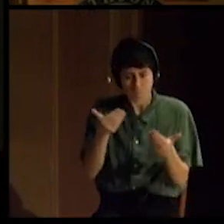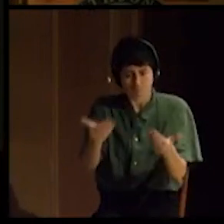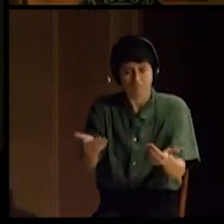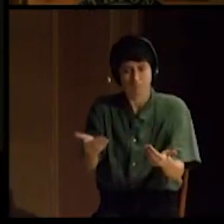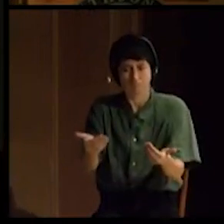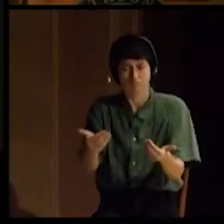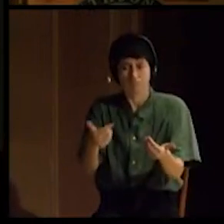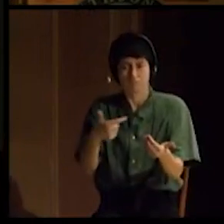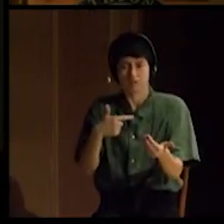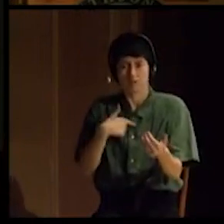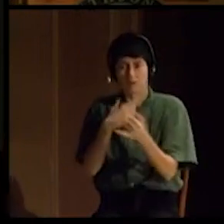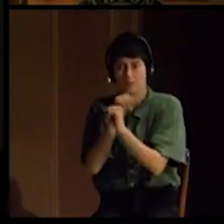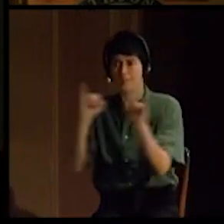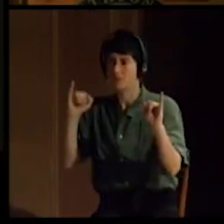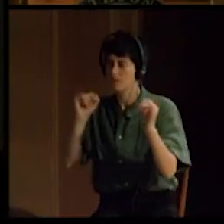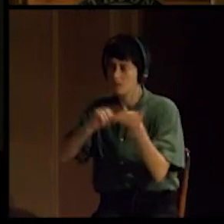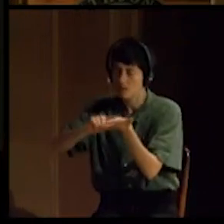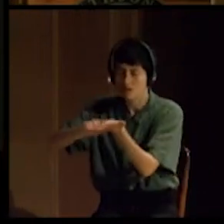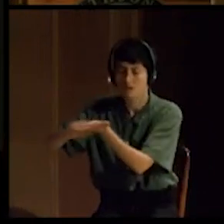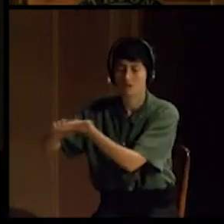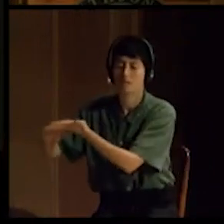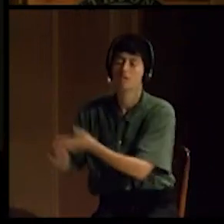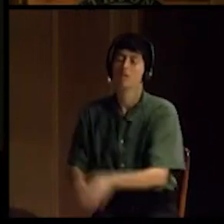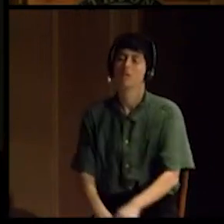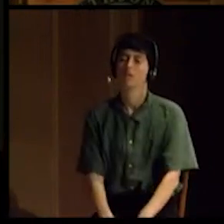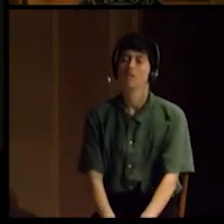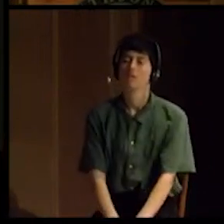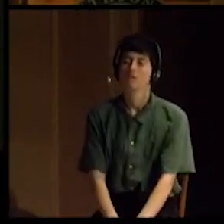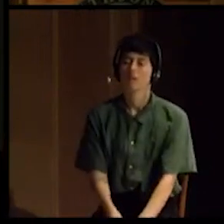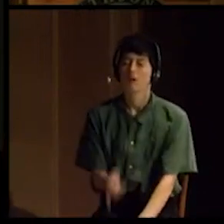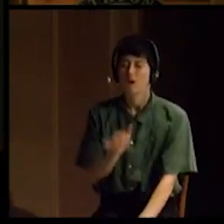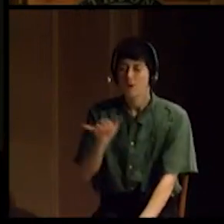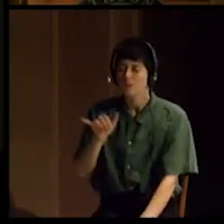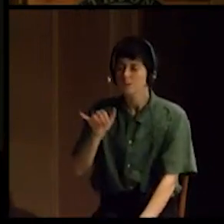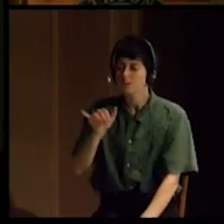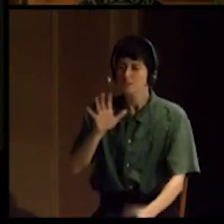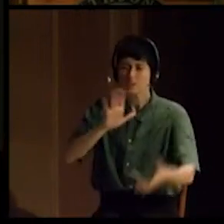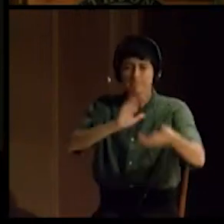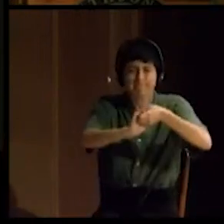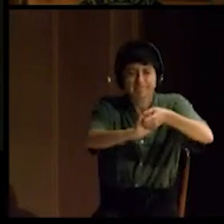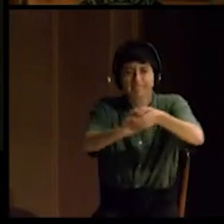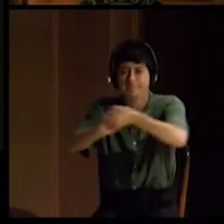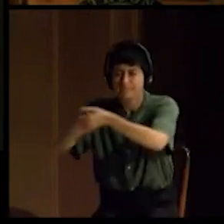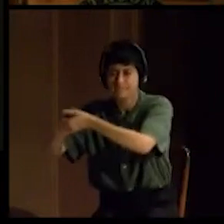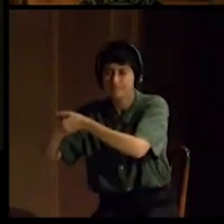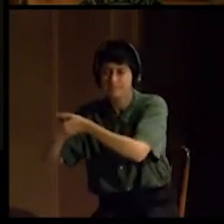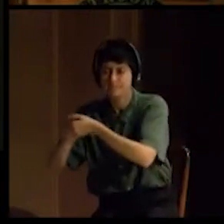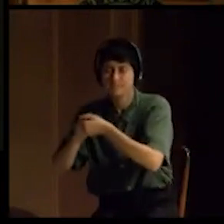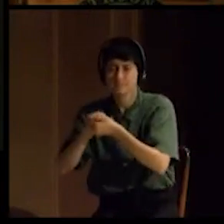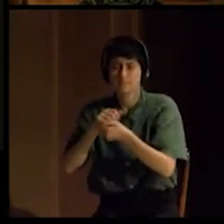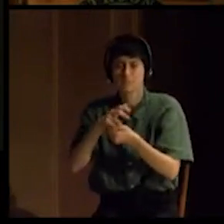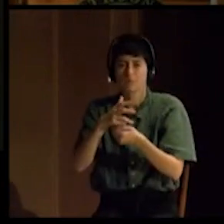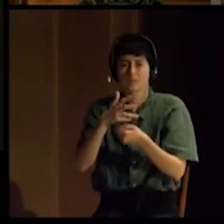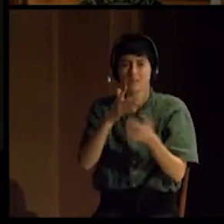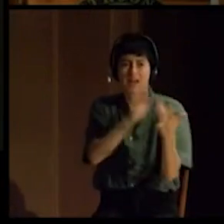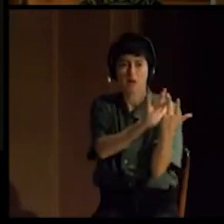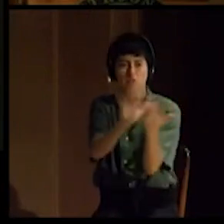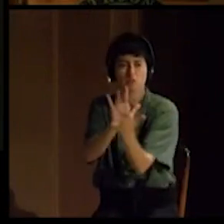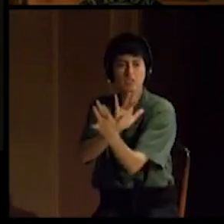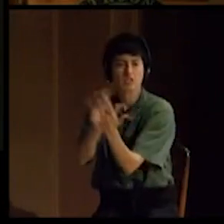and outreach experts who helped me gain a lot of skills in how to do education and outreach as a scientist,